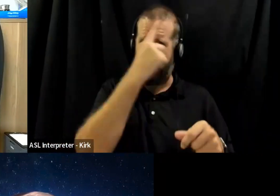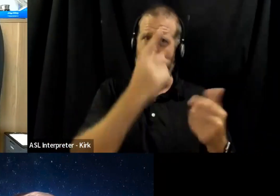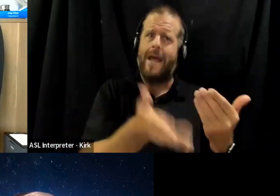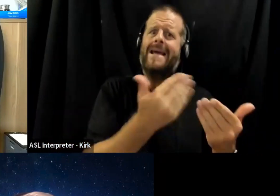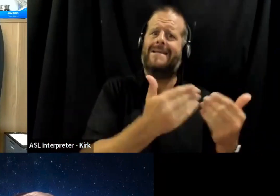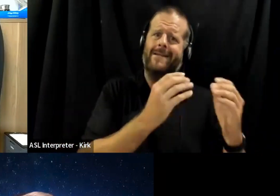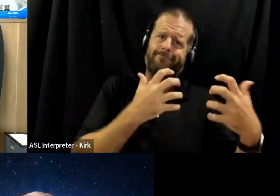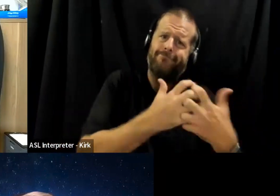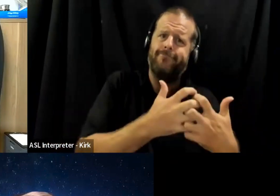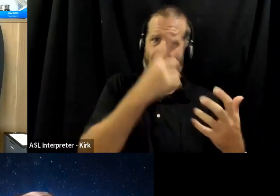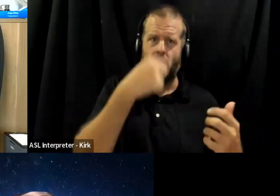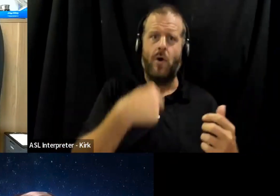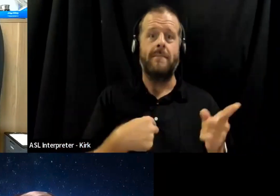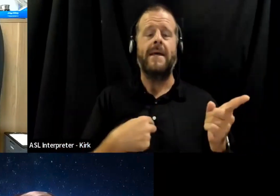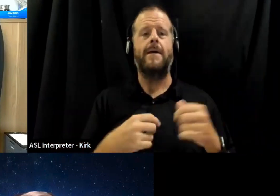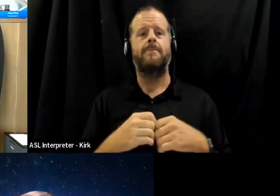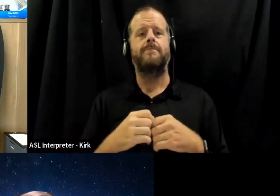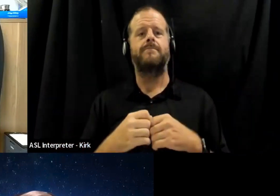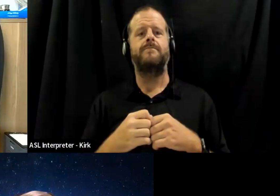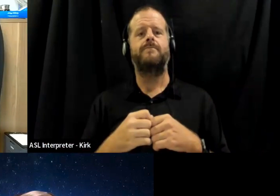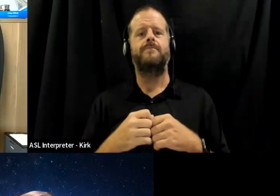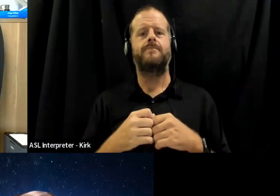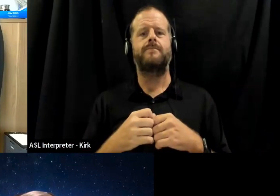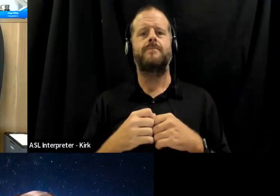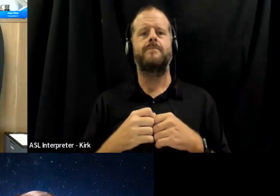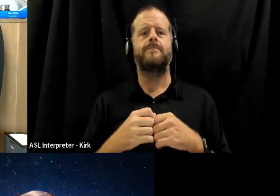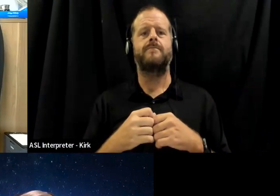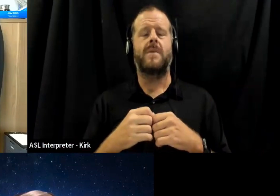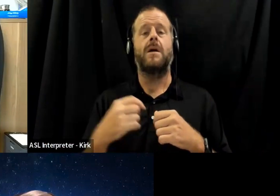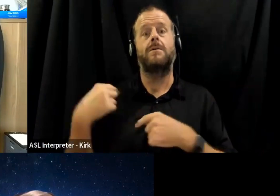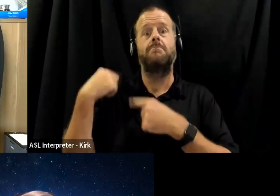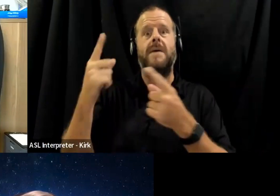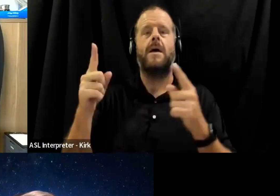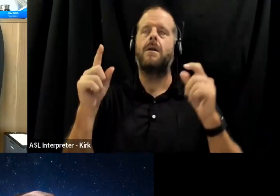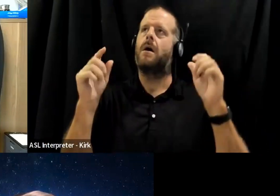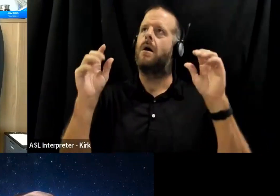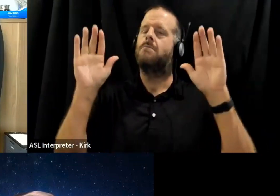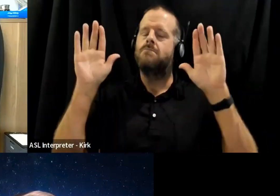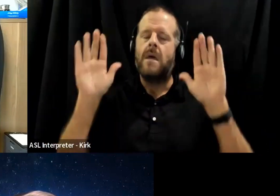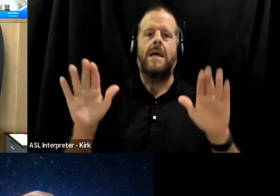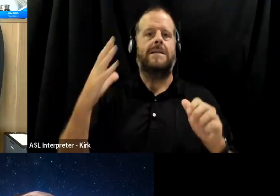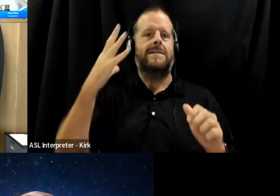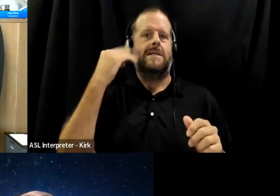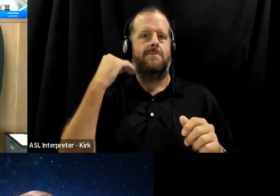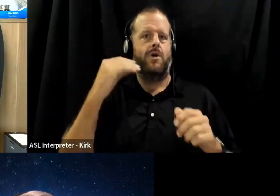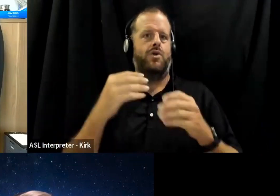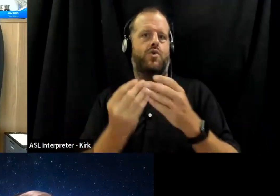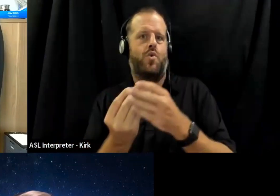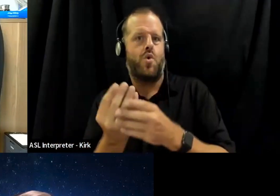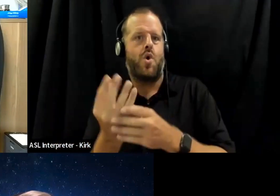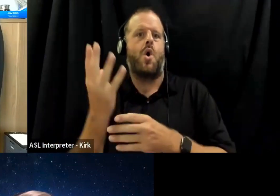It's been a really amazing experience for me to grow in my role and start meeting colleagues who